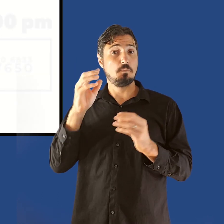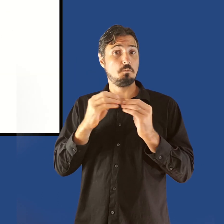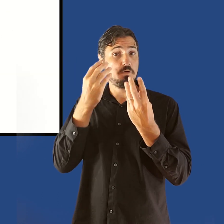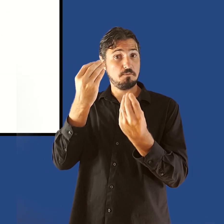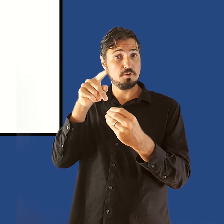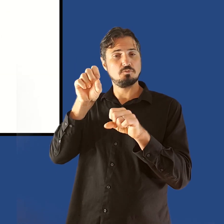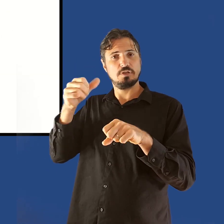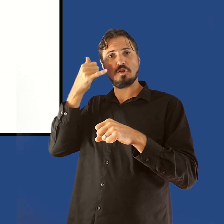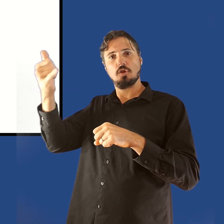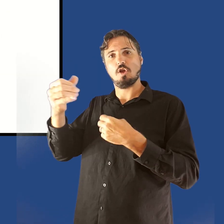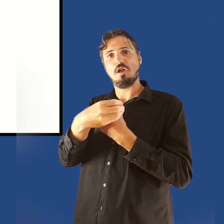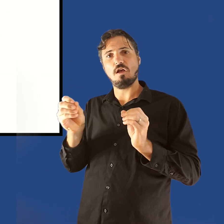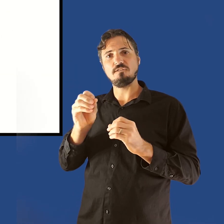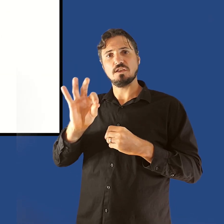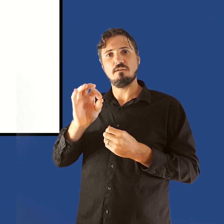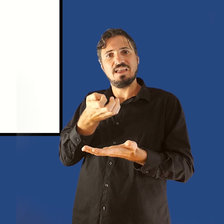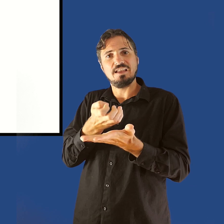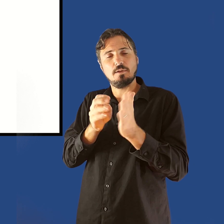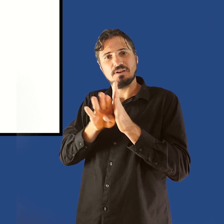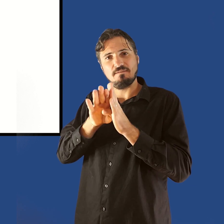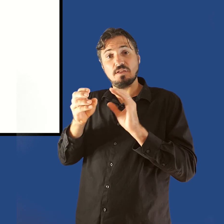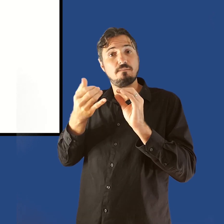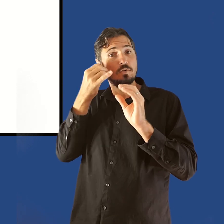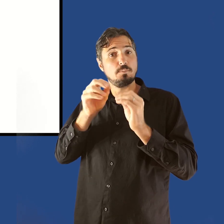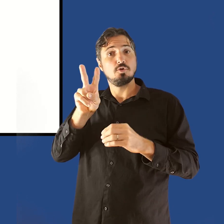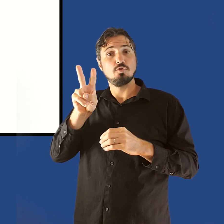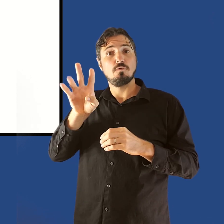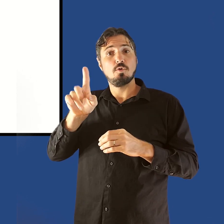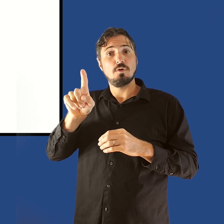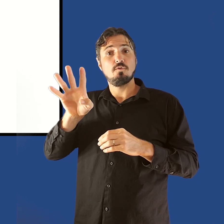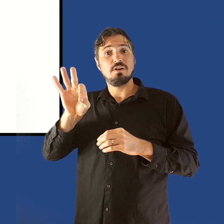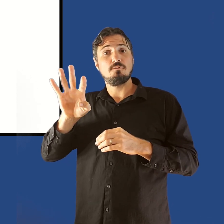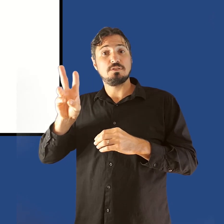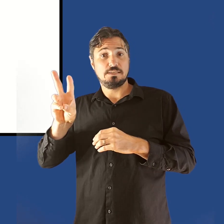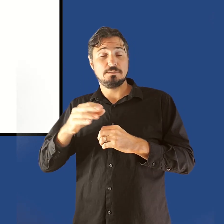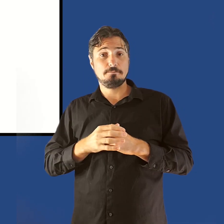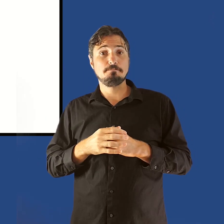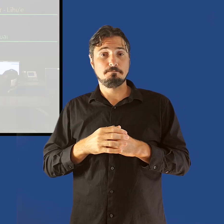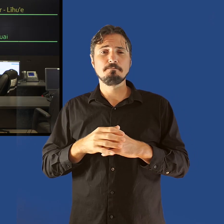For more information call the Office of Economic Development 241-4946.